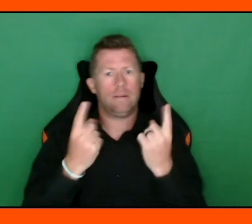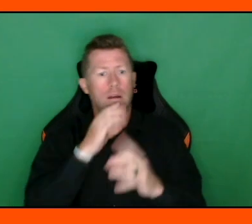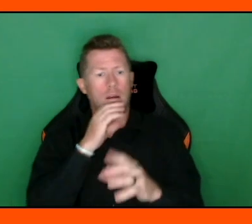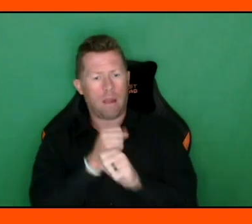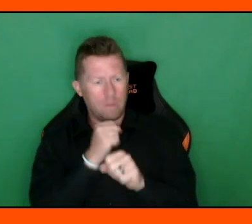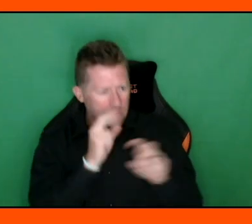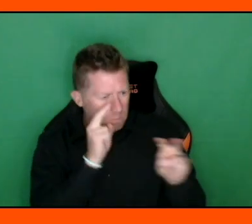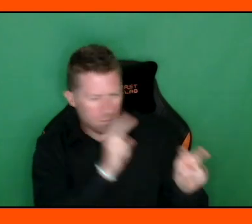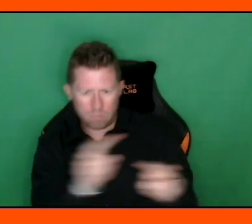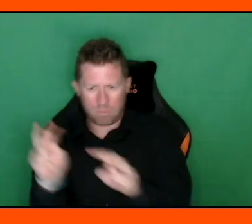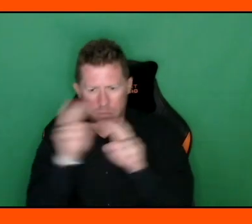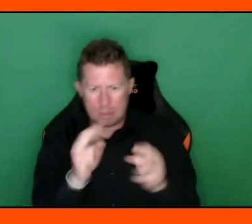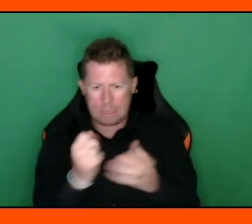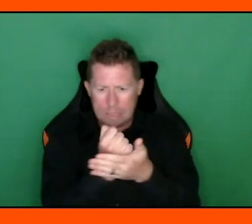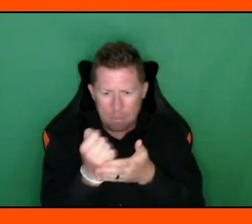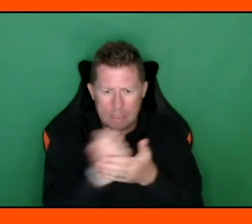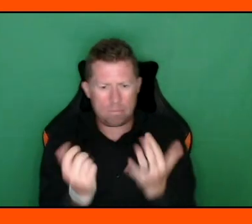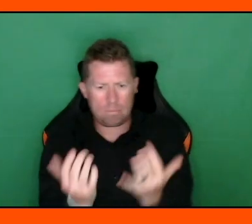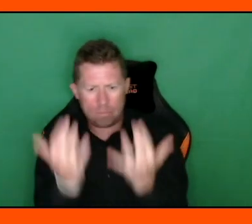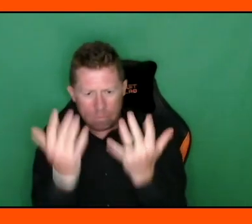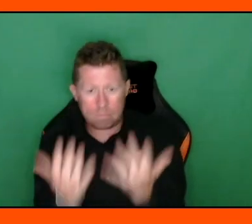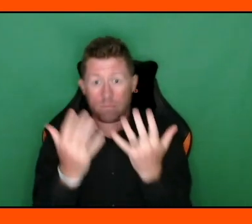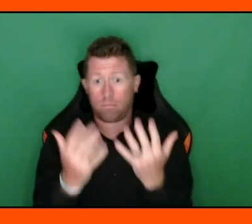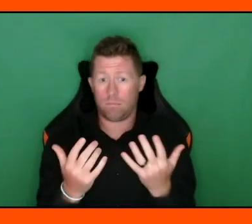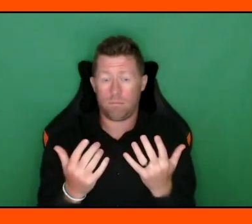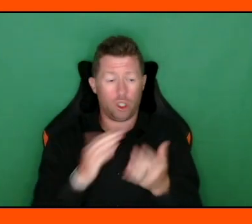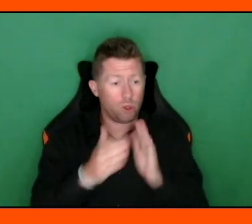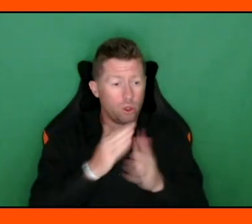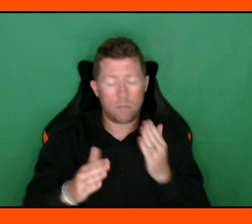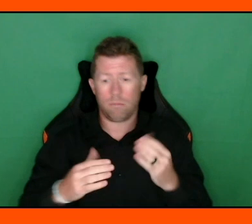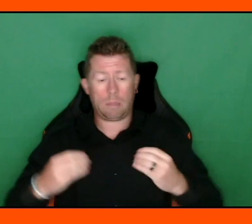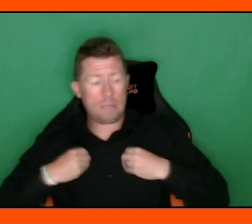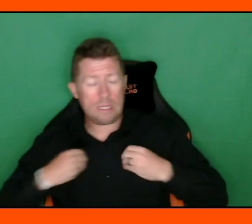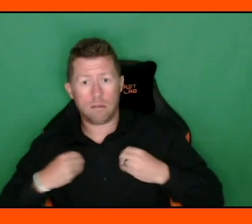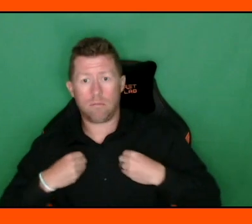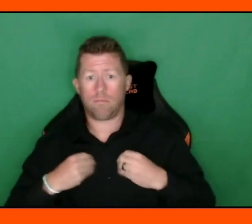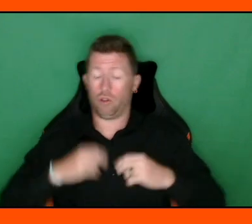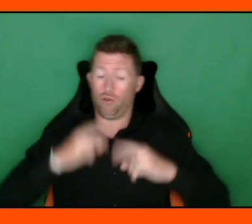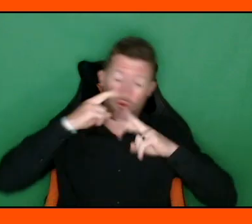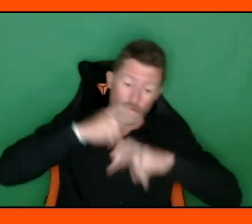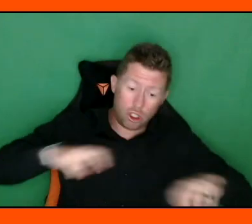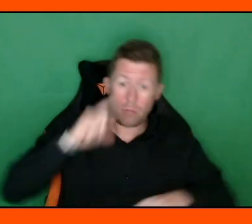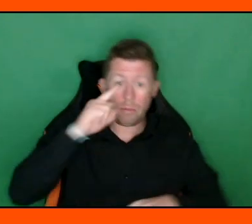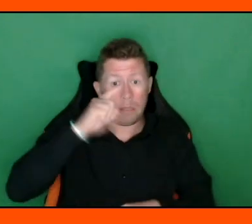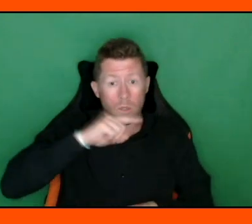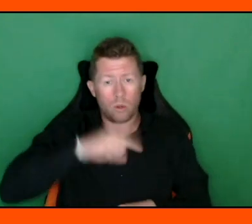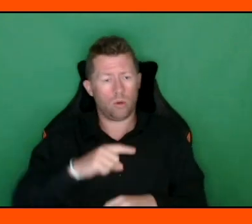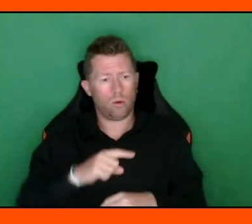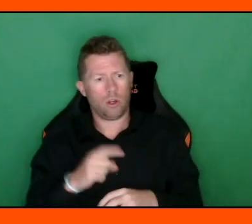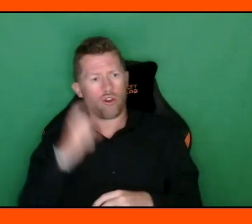community organisations, businesses, individuals, researchers and many others to make important decisions.